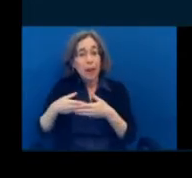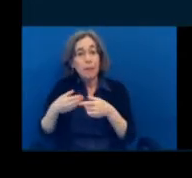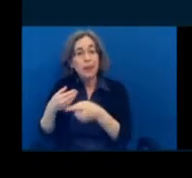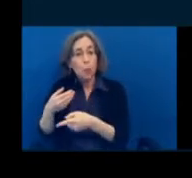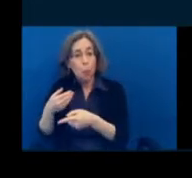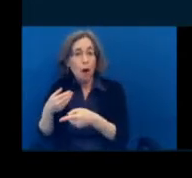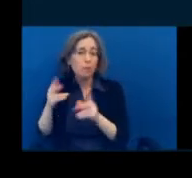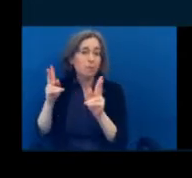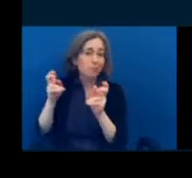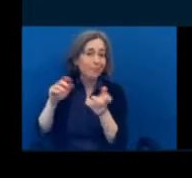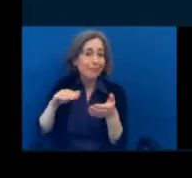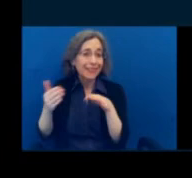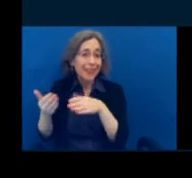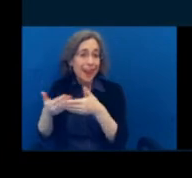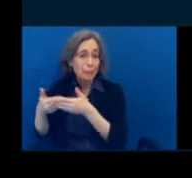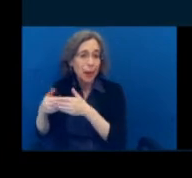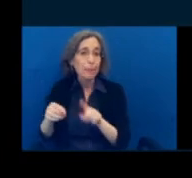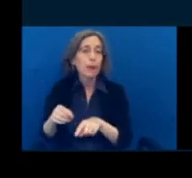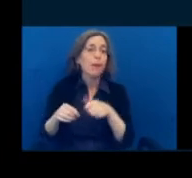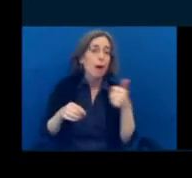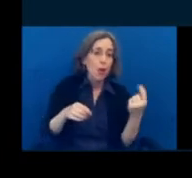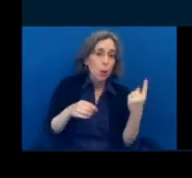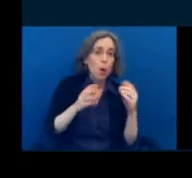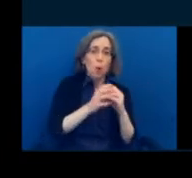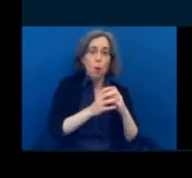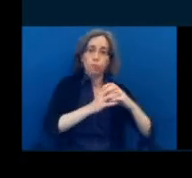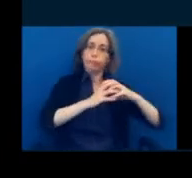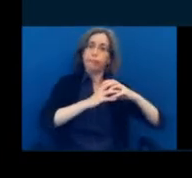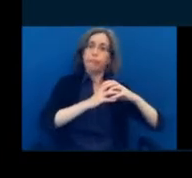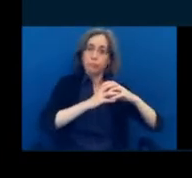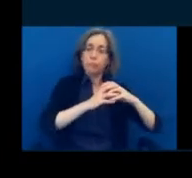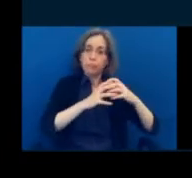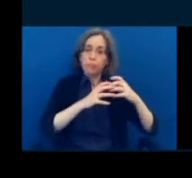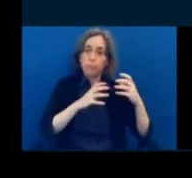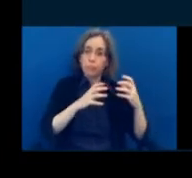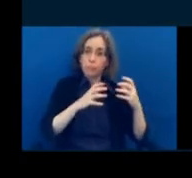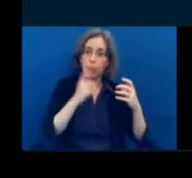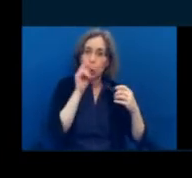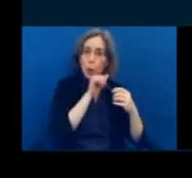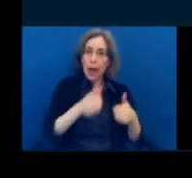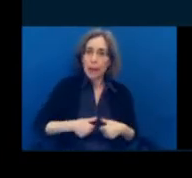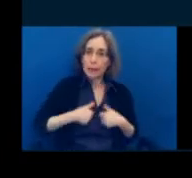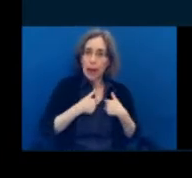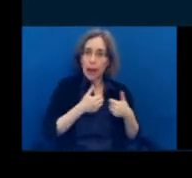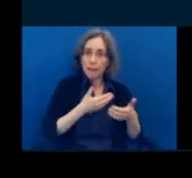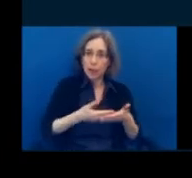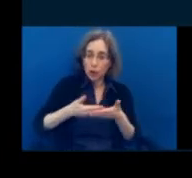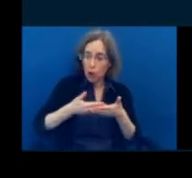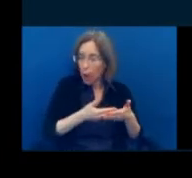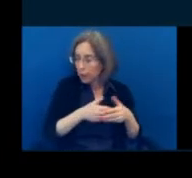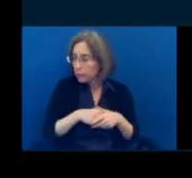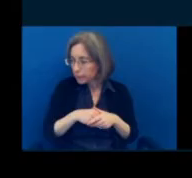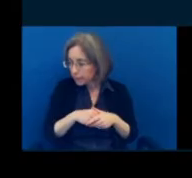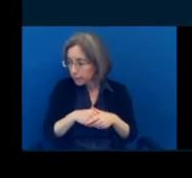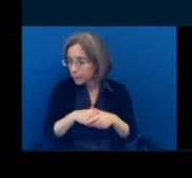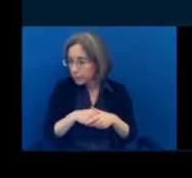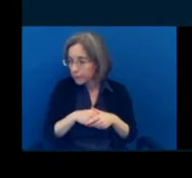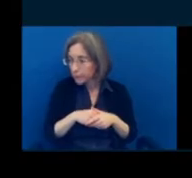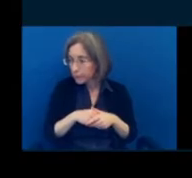OF AN ALIVE CHILD, SHE ALSO INCLUDED A UTERROUS AND A [INDISCERNIBLE] TO PRACTICE